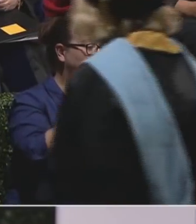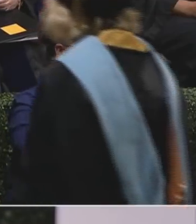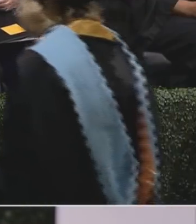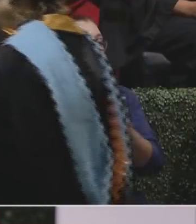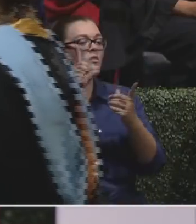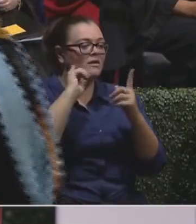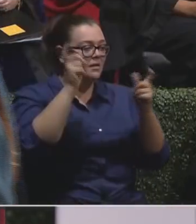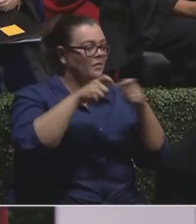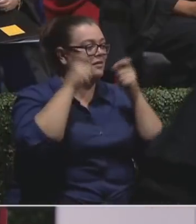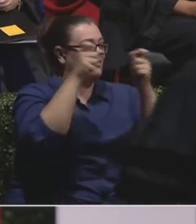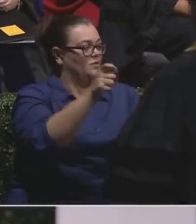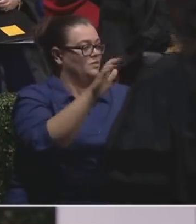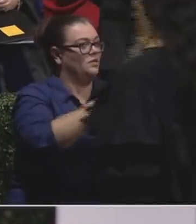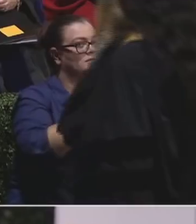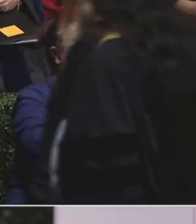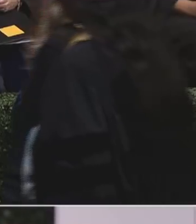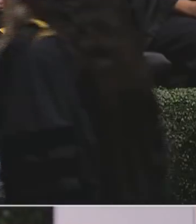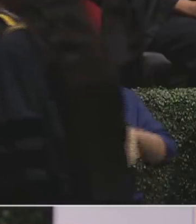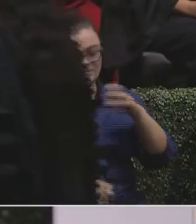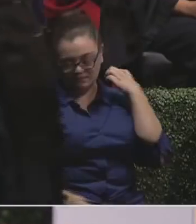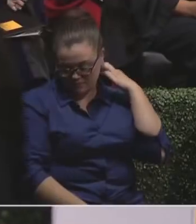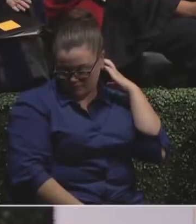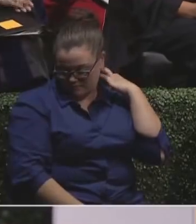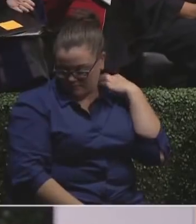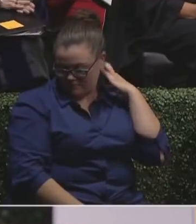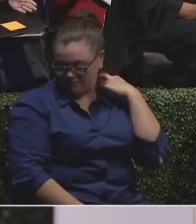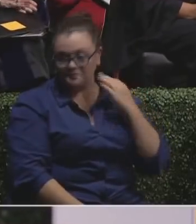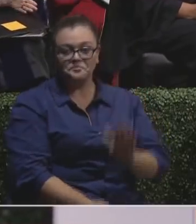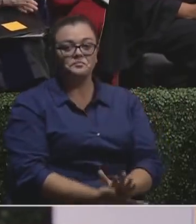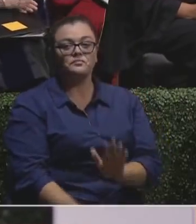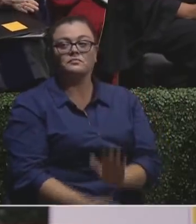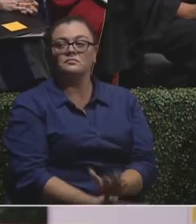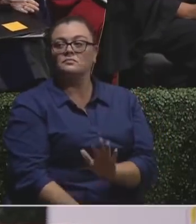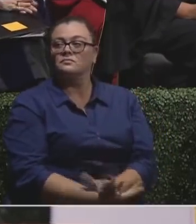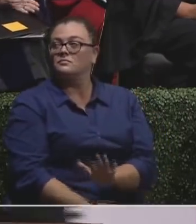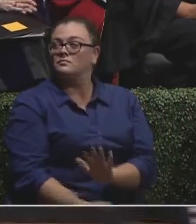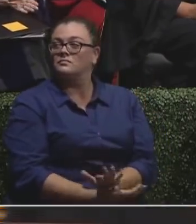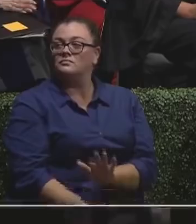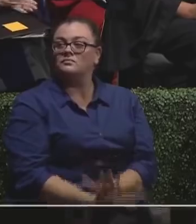AND THE UNIVERSITY OF CALIFORNIA, LOS ANGELES WILL NOW BE HOODED ON STAGE.